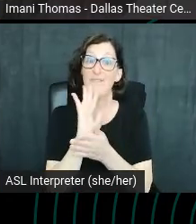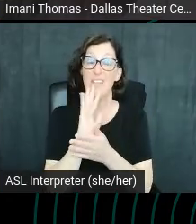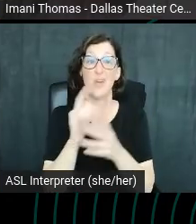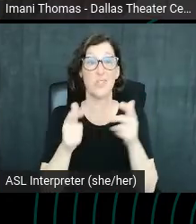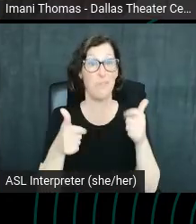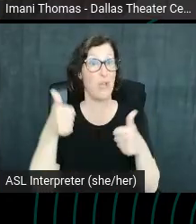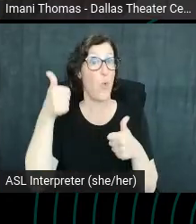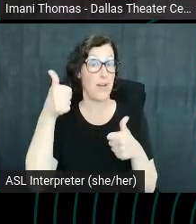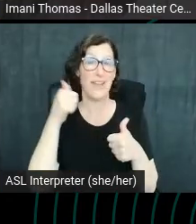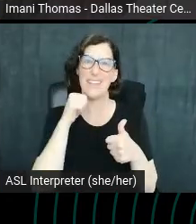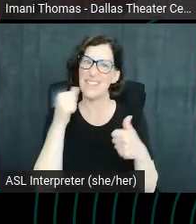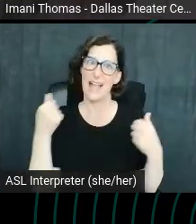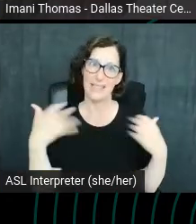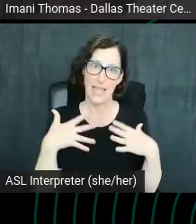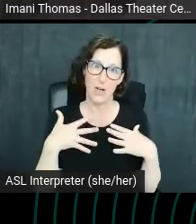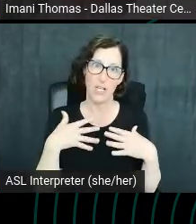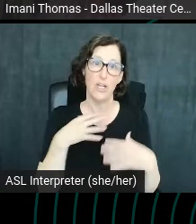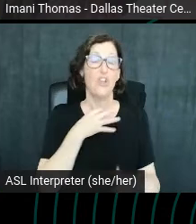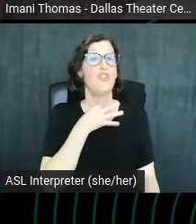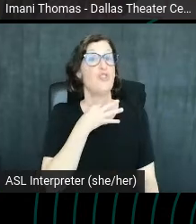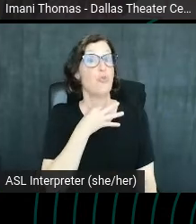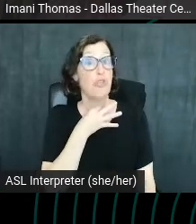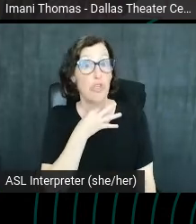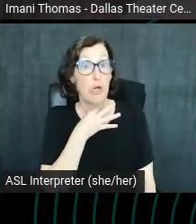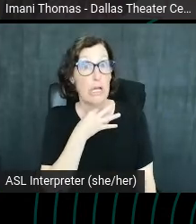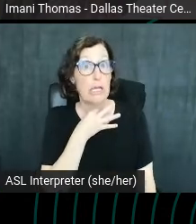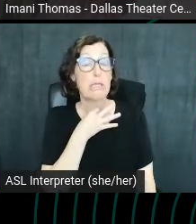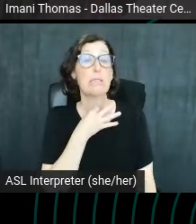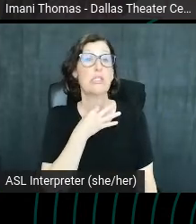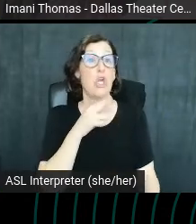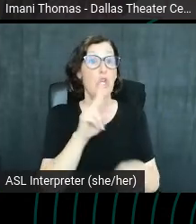So be curious, tap into the people around you, and use what you have.